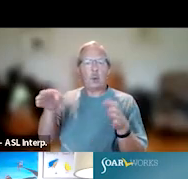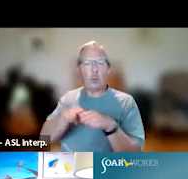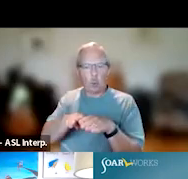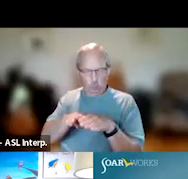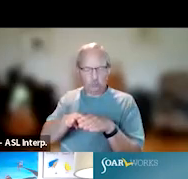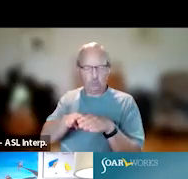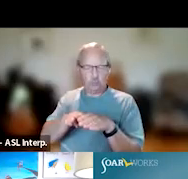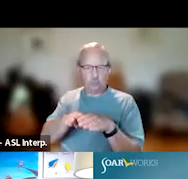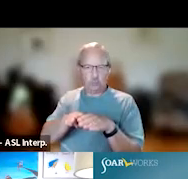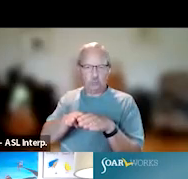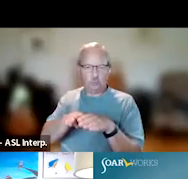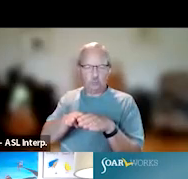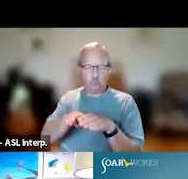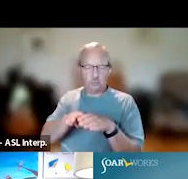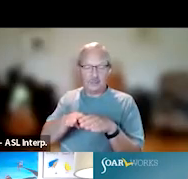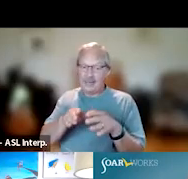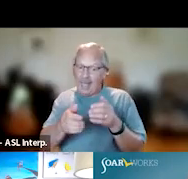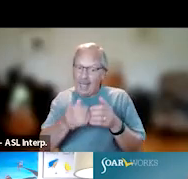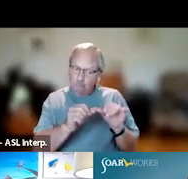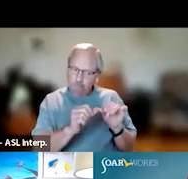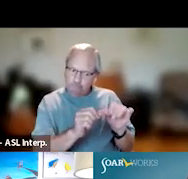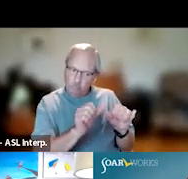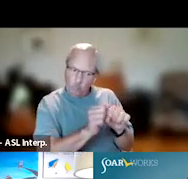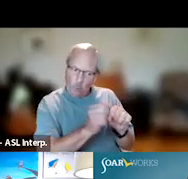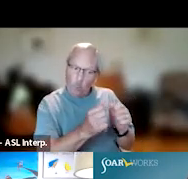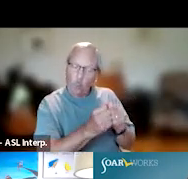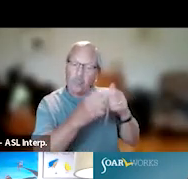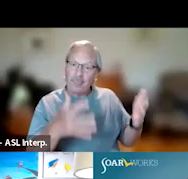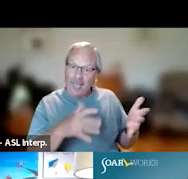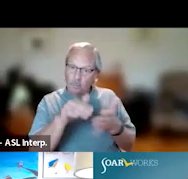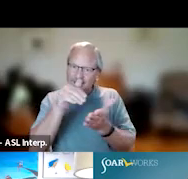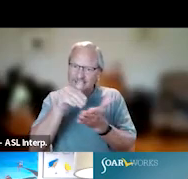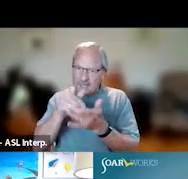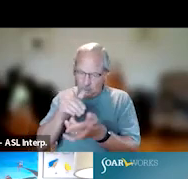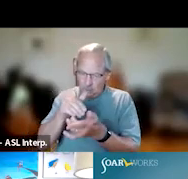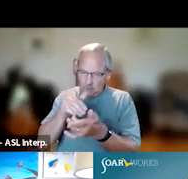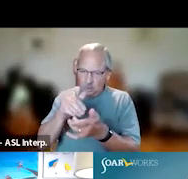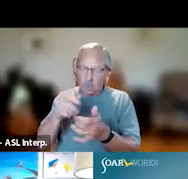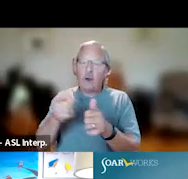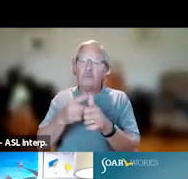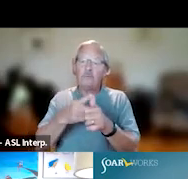without the TA Center. Our first message to you and the thing